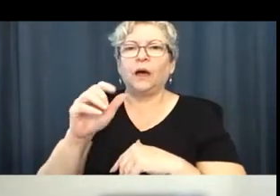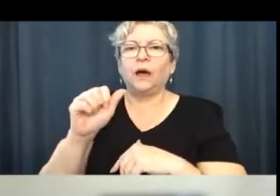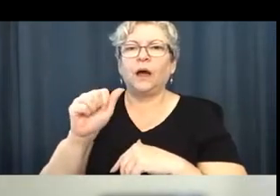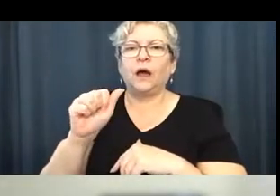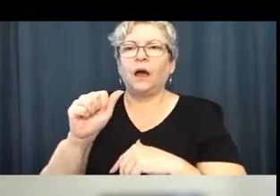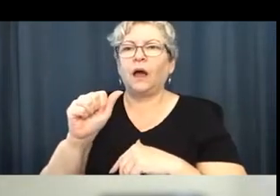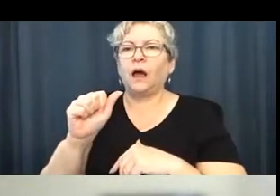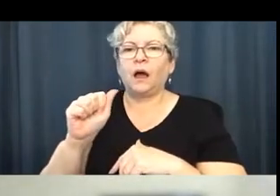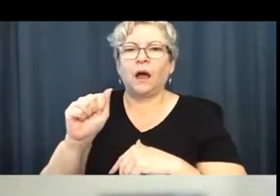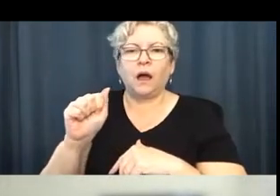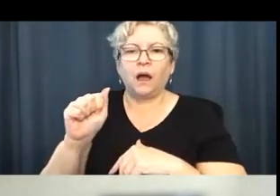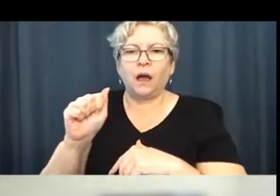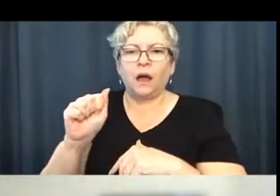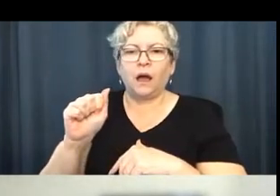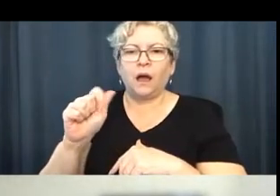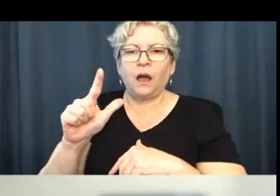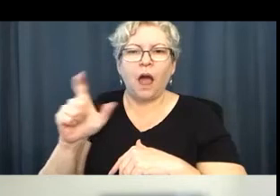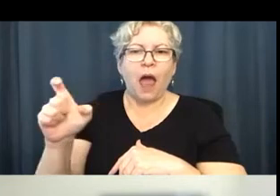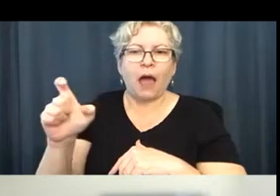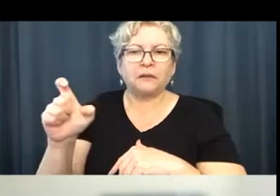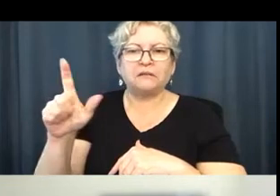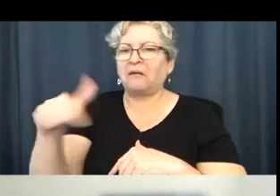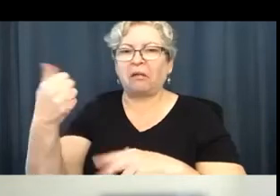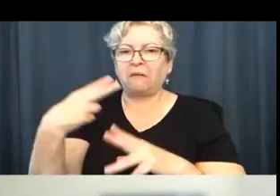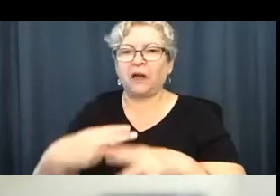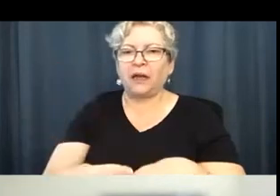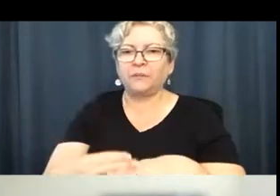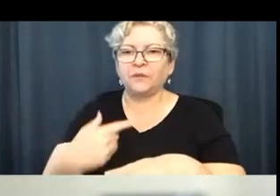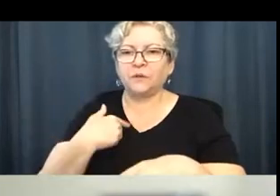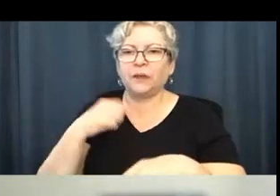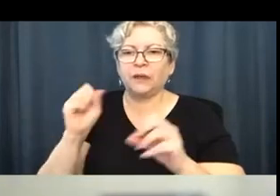Yeah, well there are lots of them and. We can talk about that.